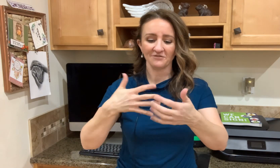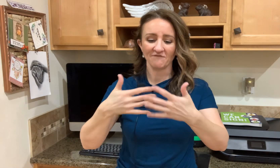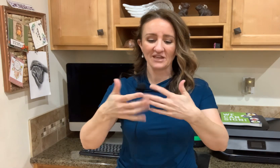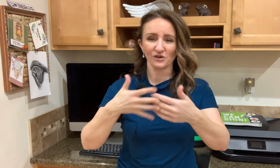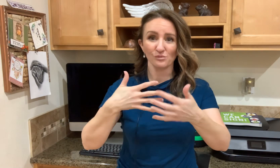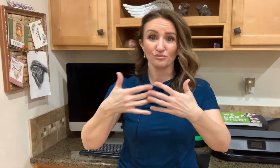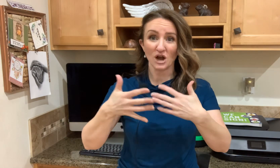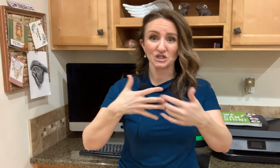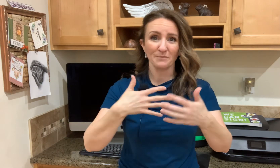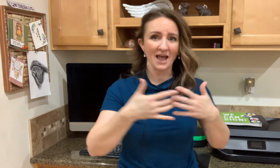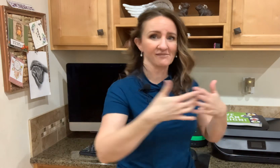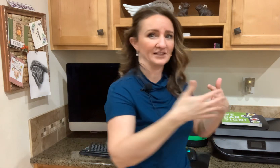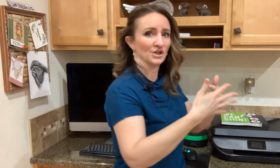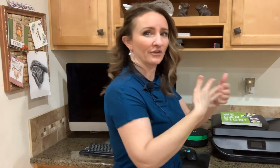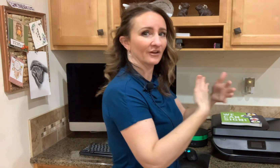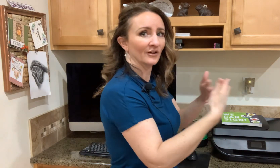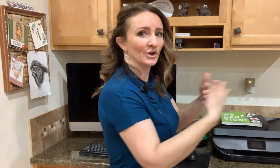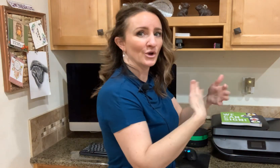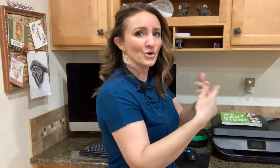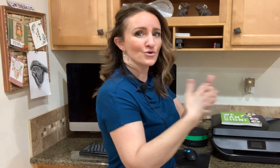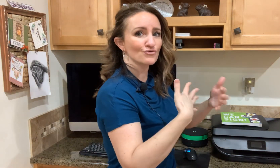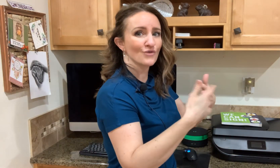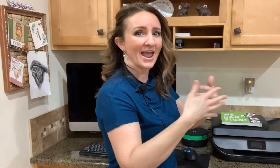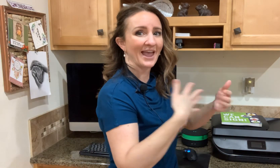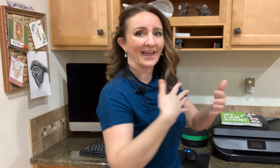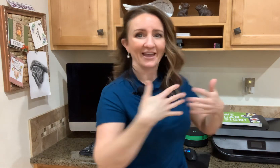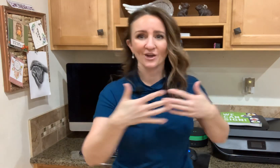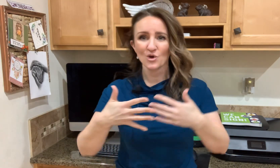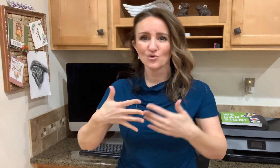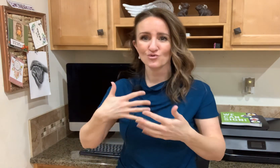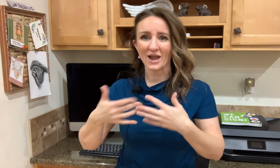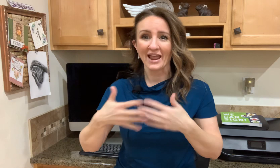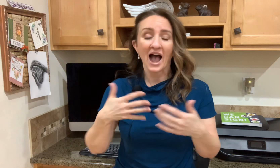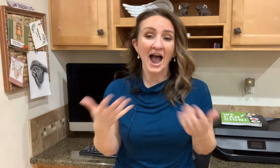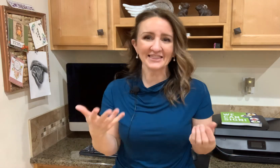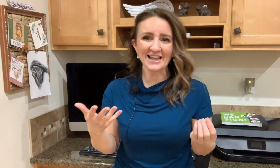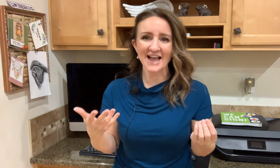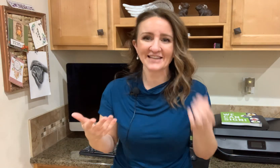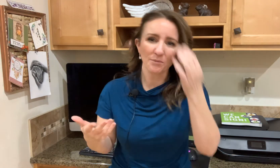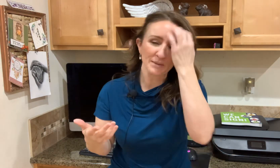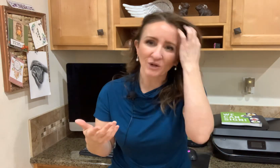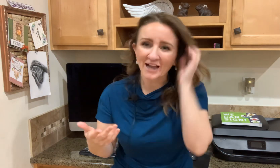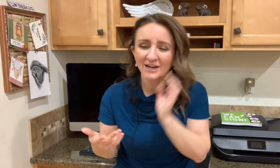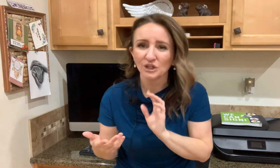the fingers brush past each other. I tell people it kind of looks